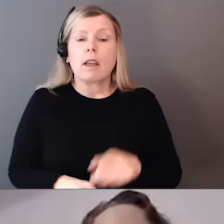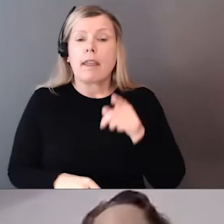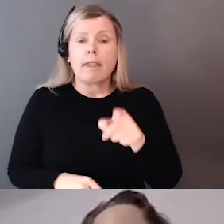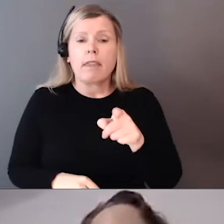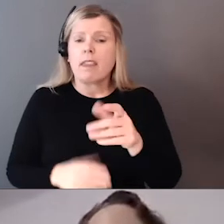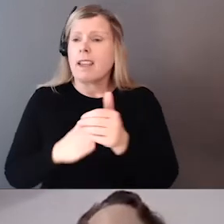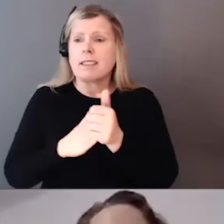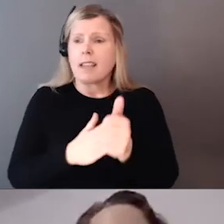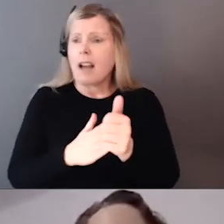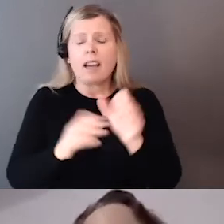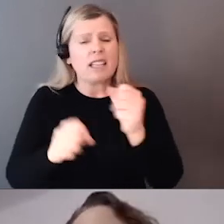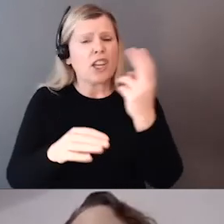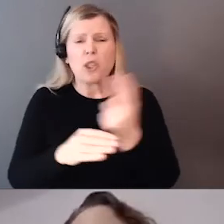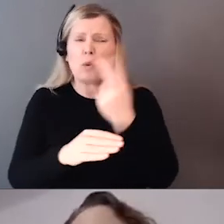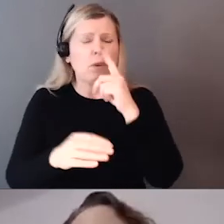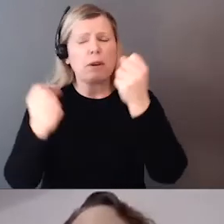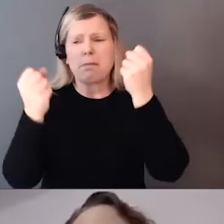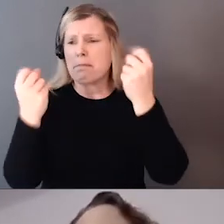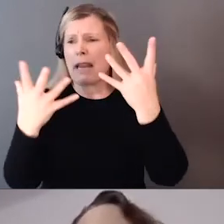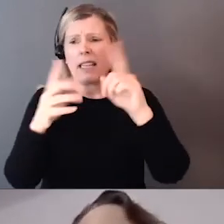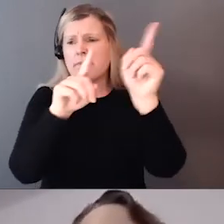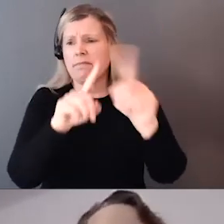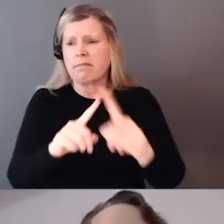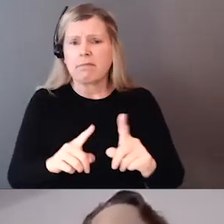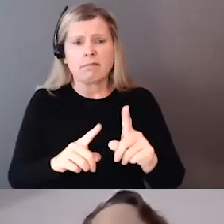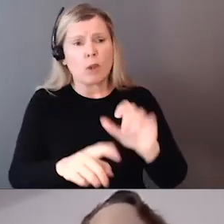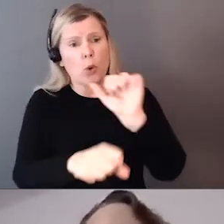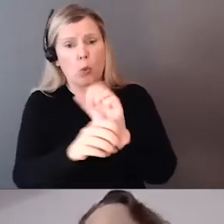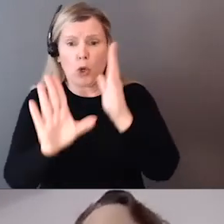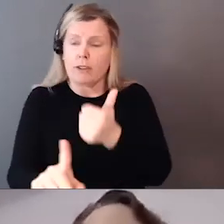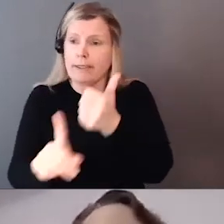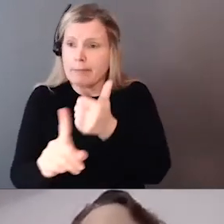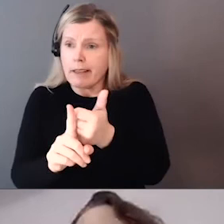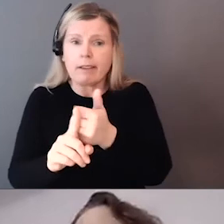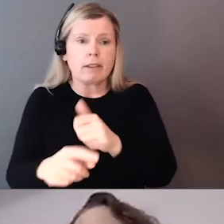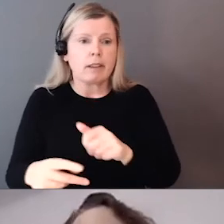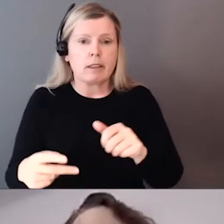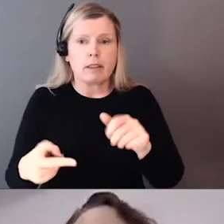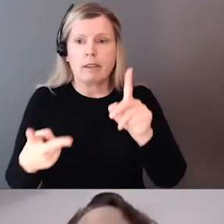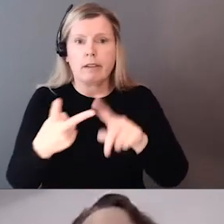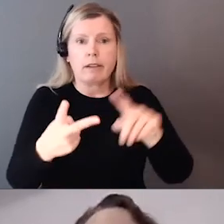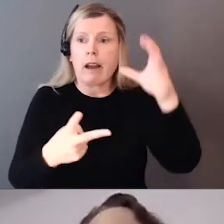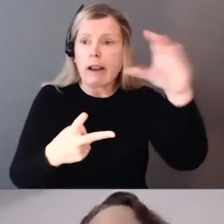a variety of different users. Workers themselves, representatives, employers, insurers, the unions.